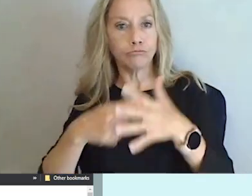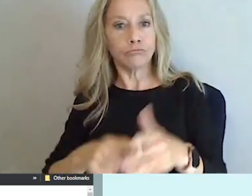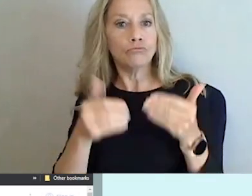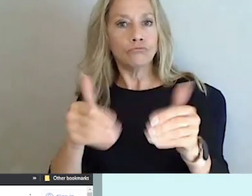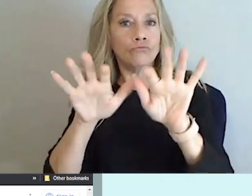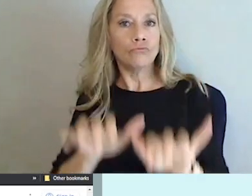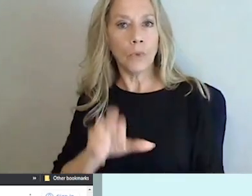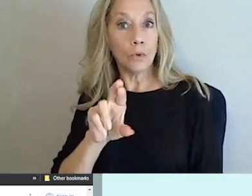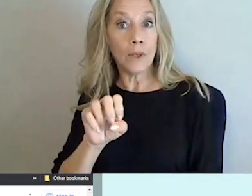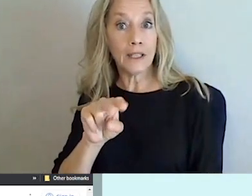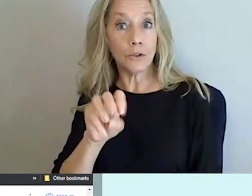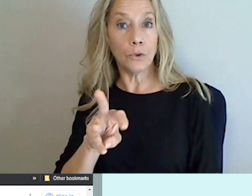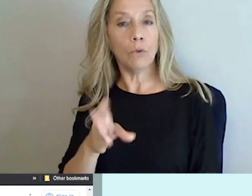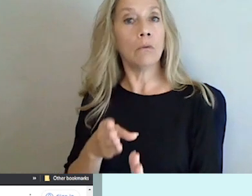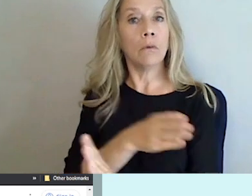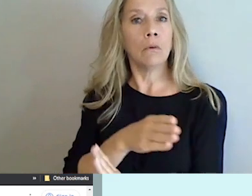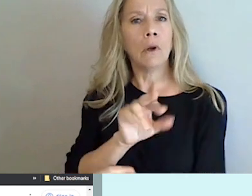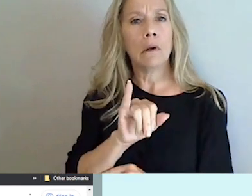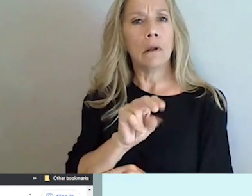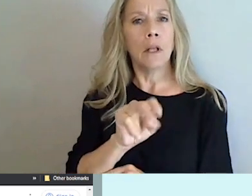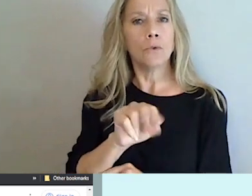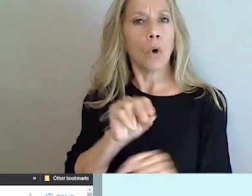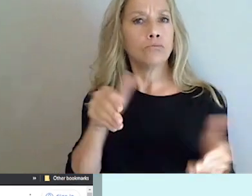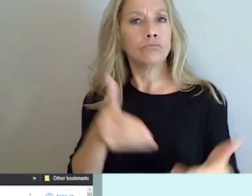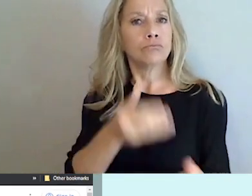You can watch the Introduction to TennCare Connect for Members